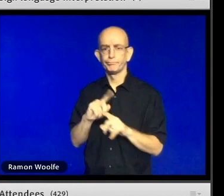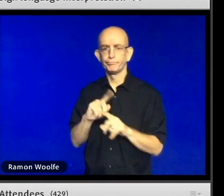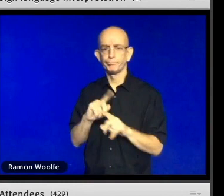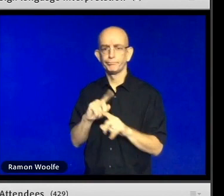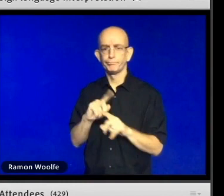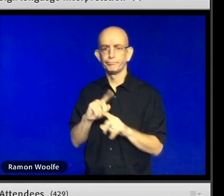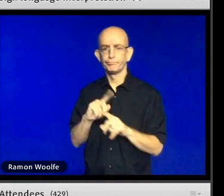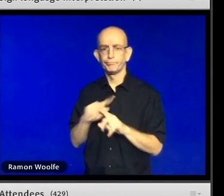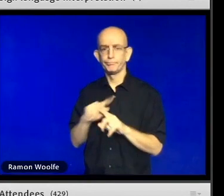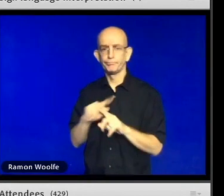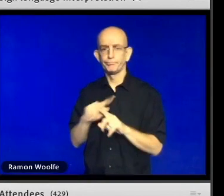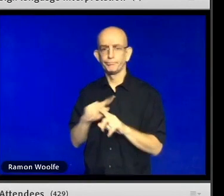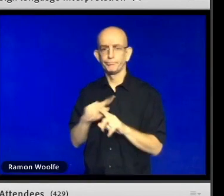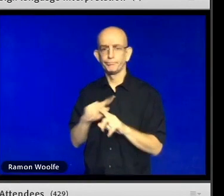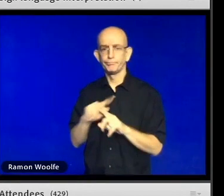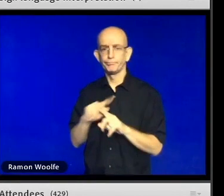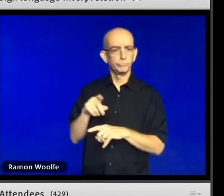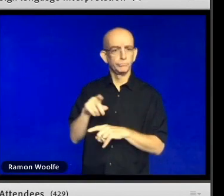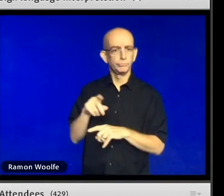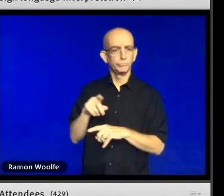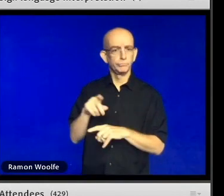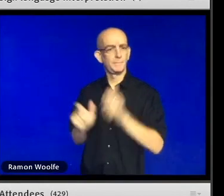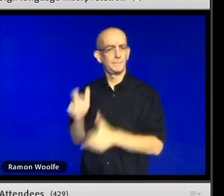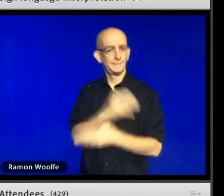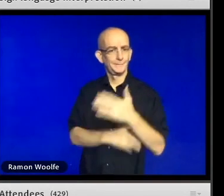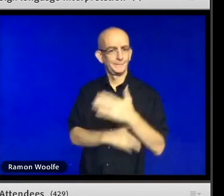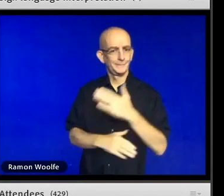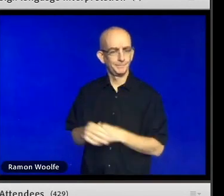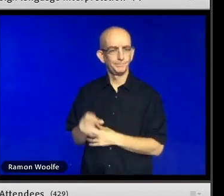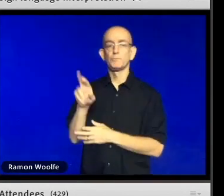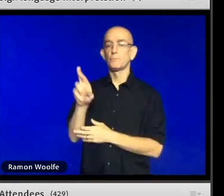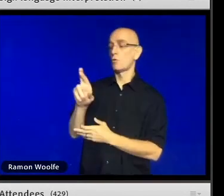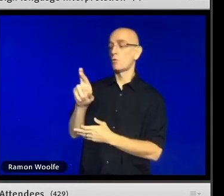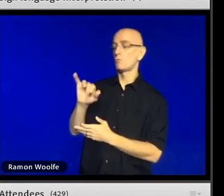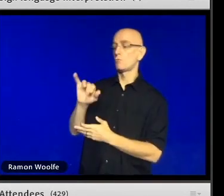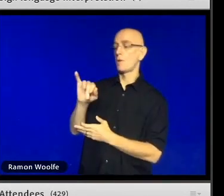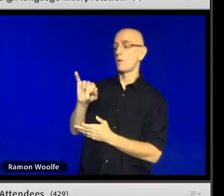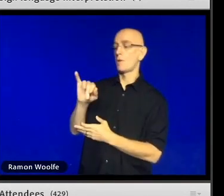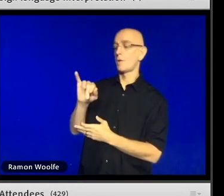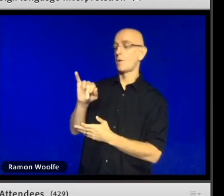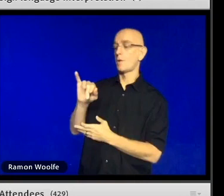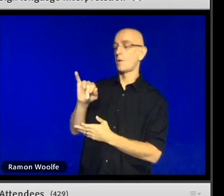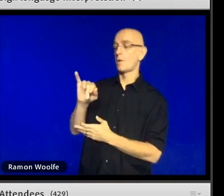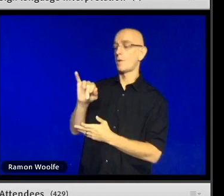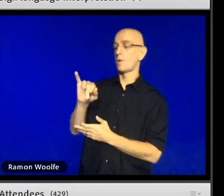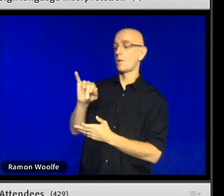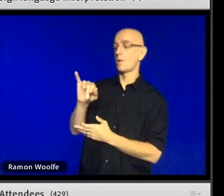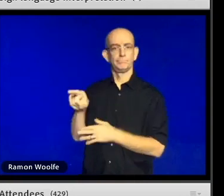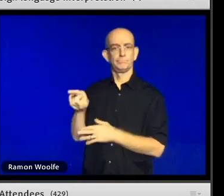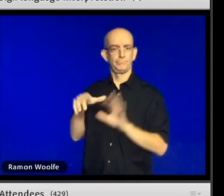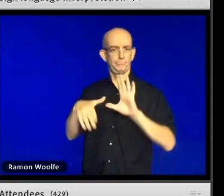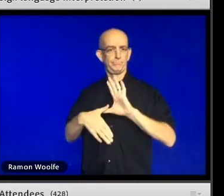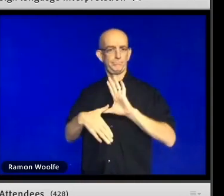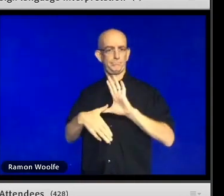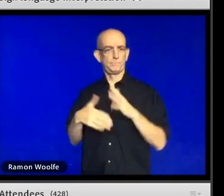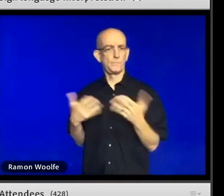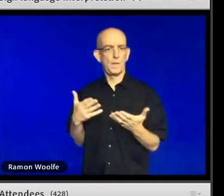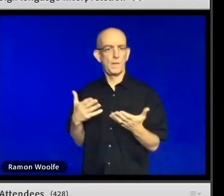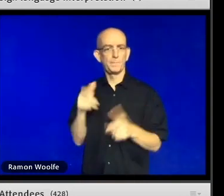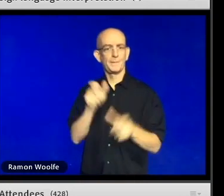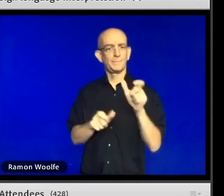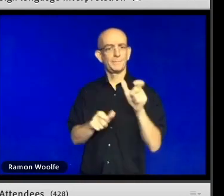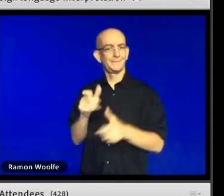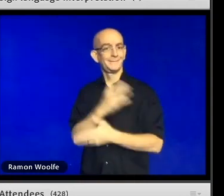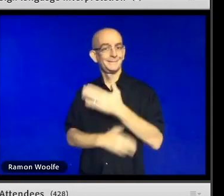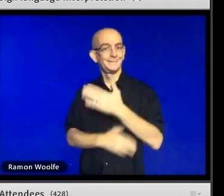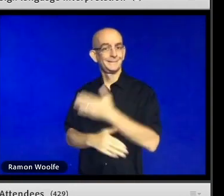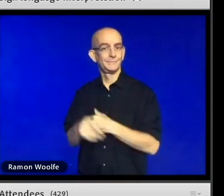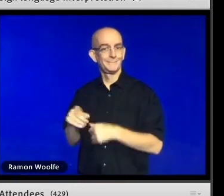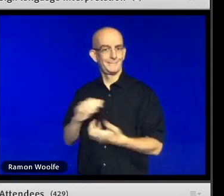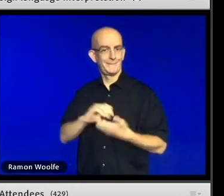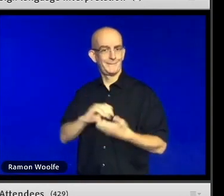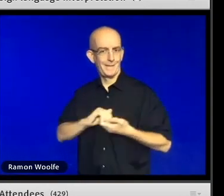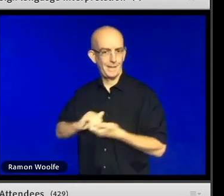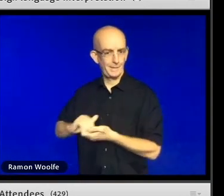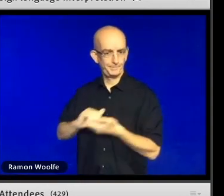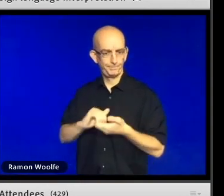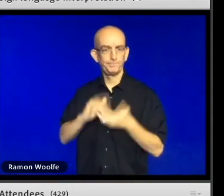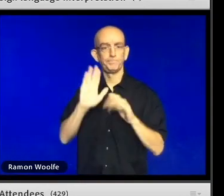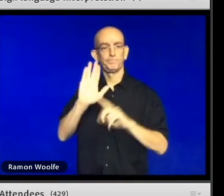to test and know and need to test in the services they are providing are really inclusive especially